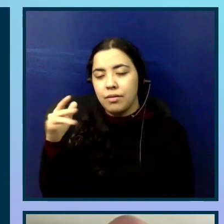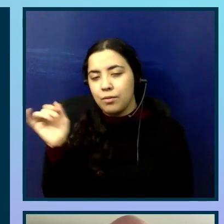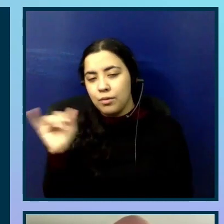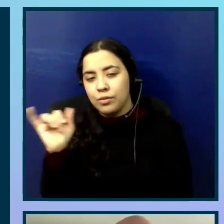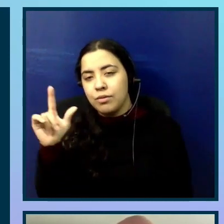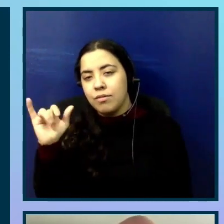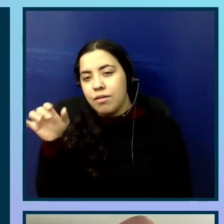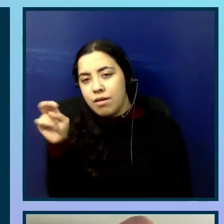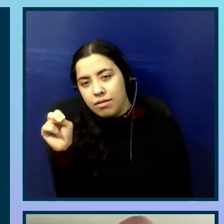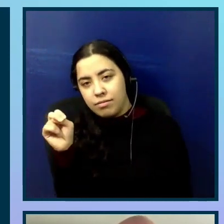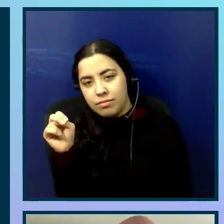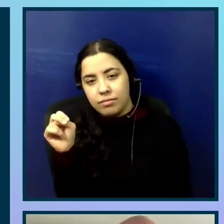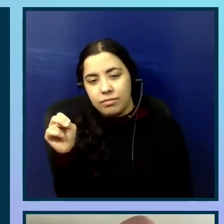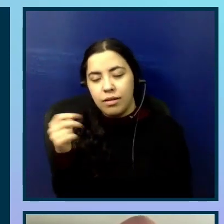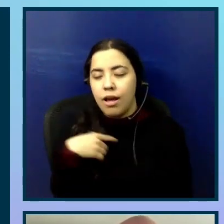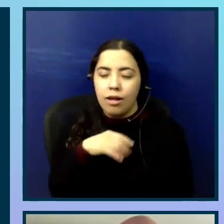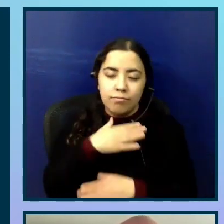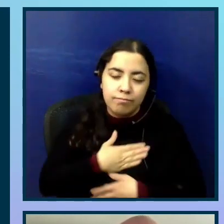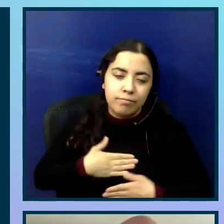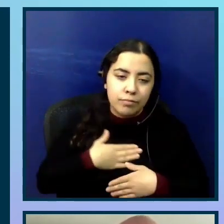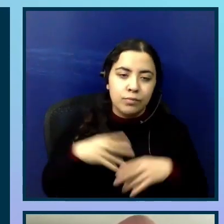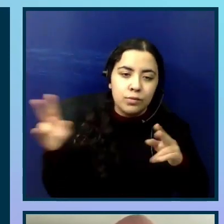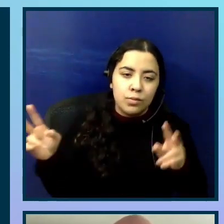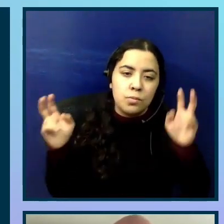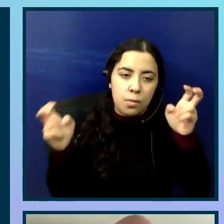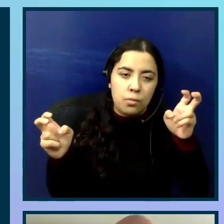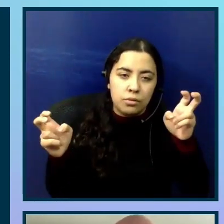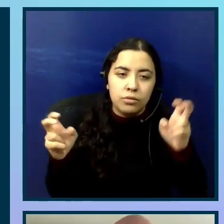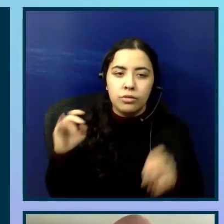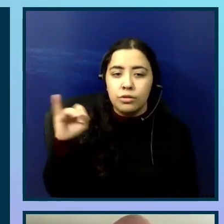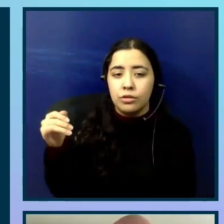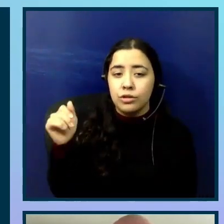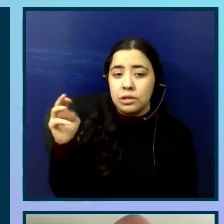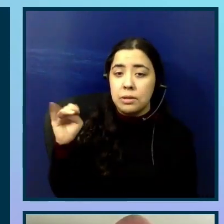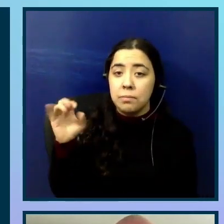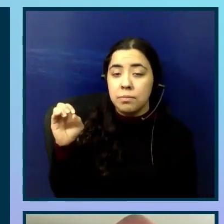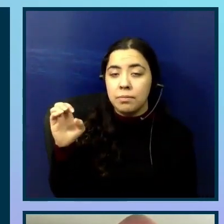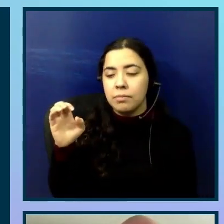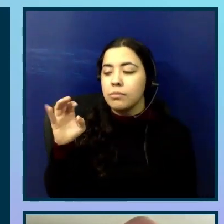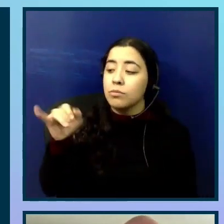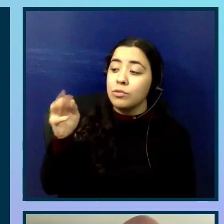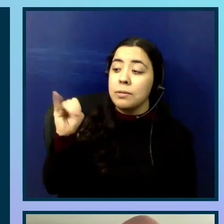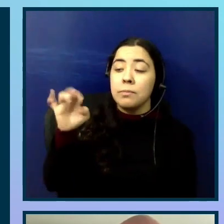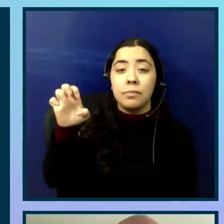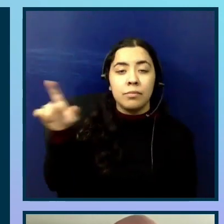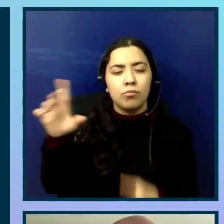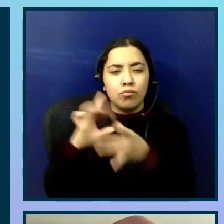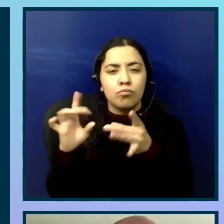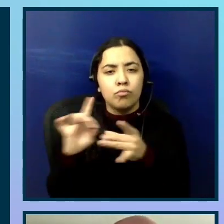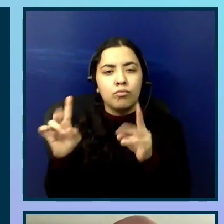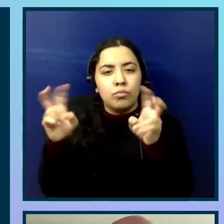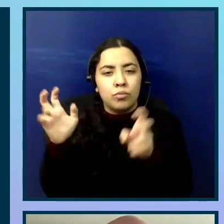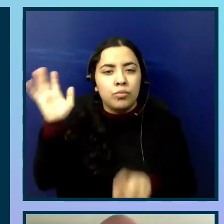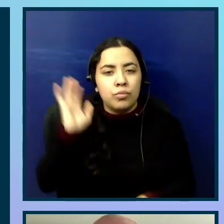I love to quote them. And Jamie was on earlier and he said some of the things, and I think this was quite early on when we first met